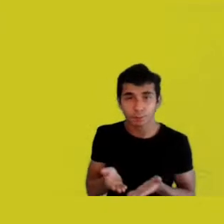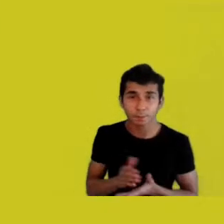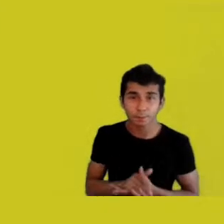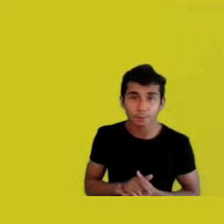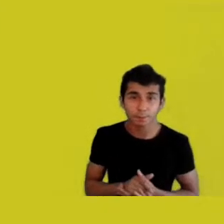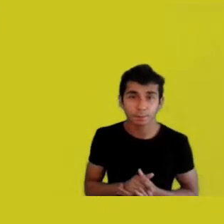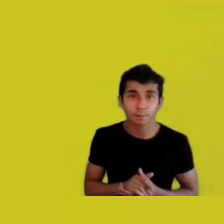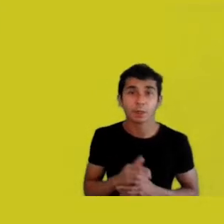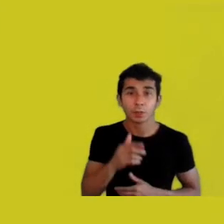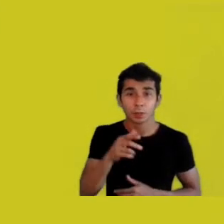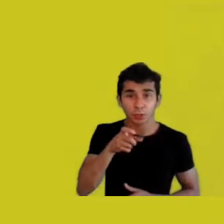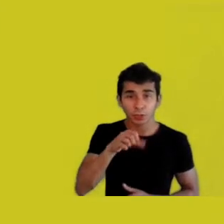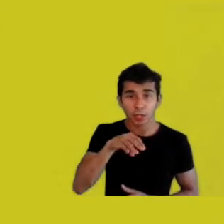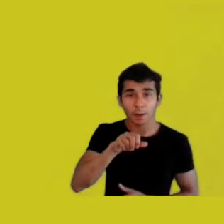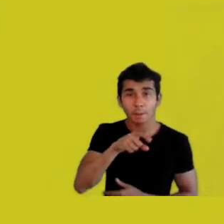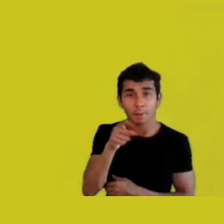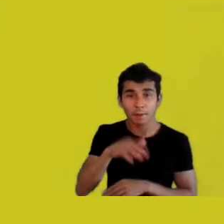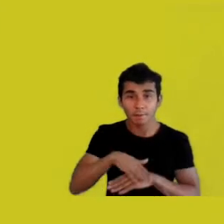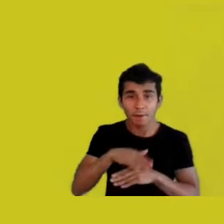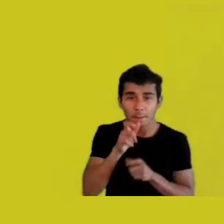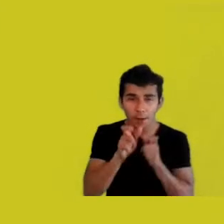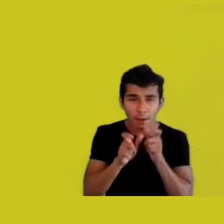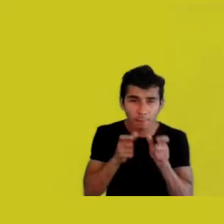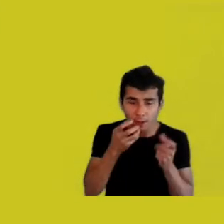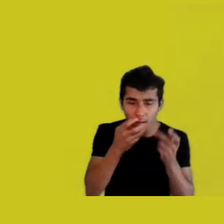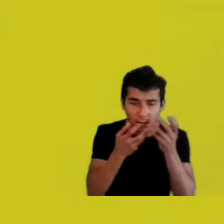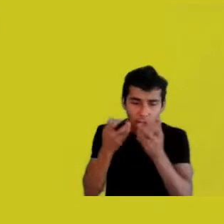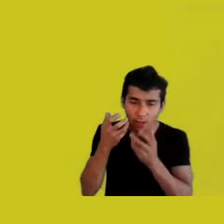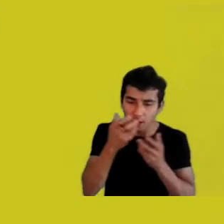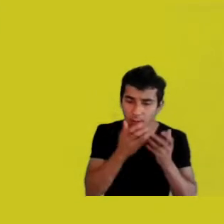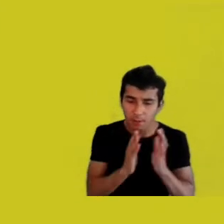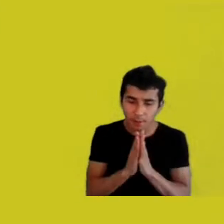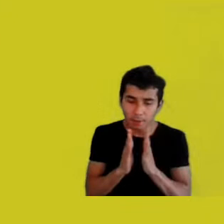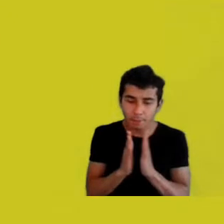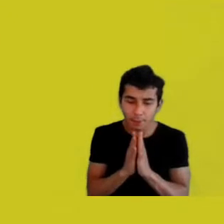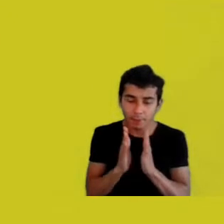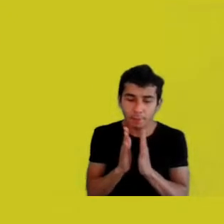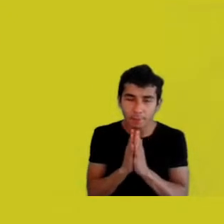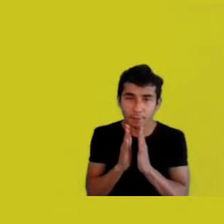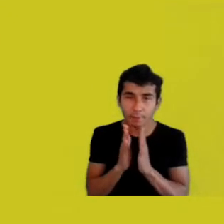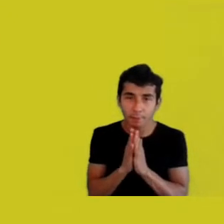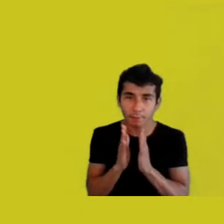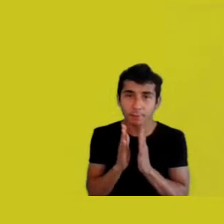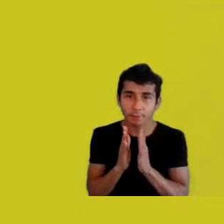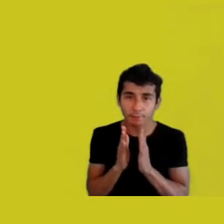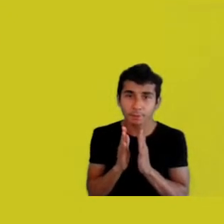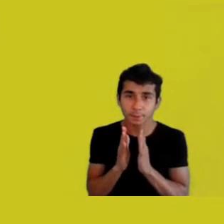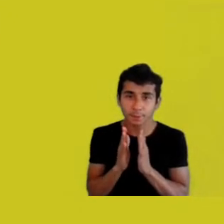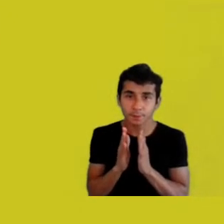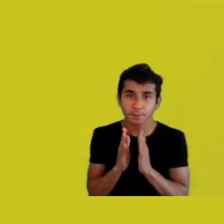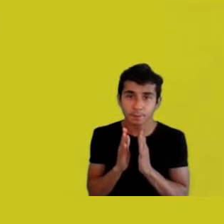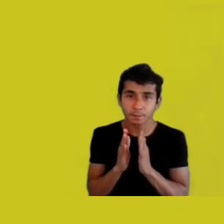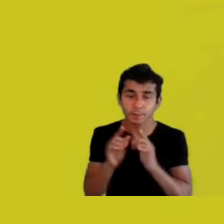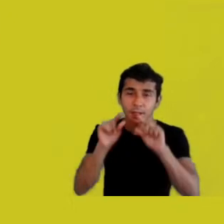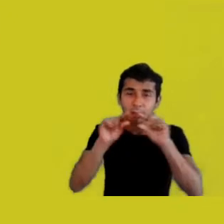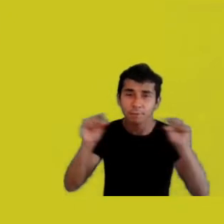by the praying shamans, these sequences which are a rhythmic flow